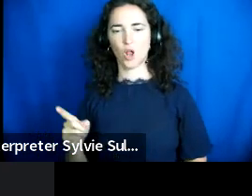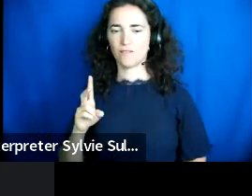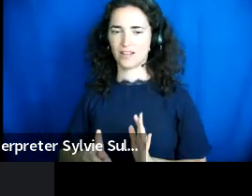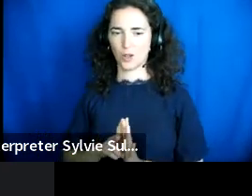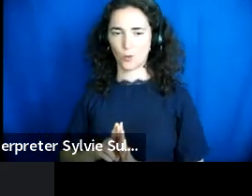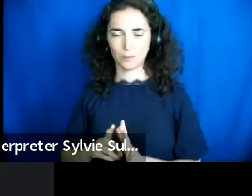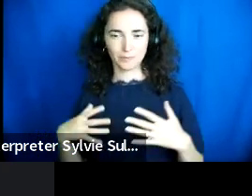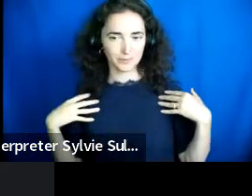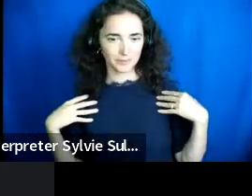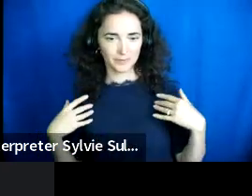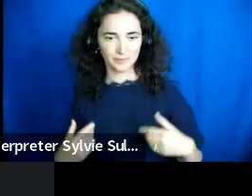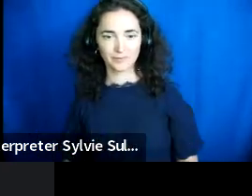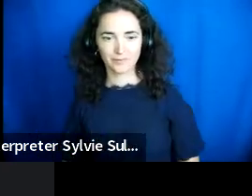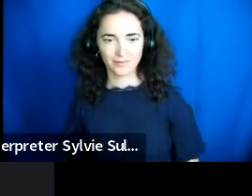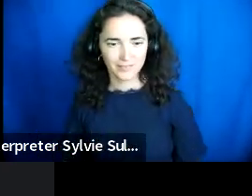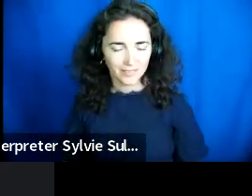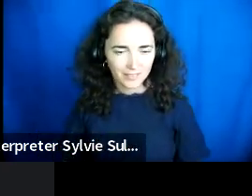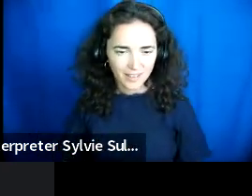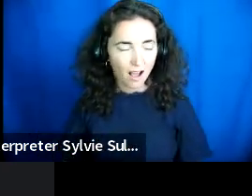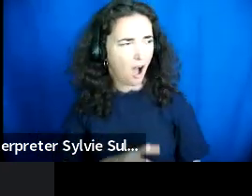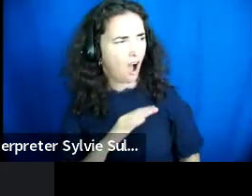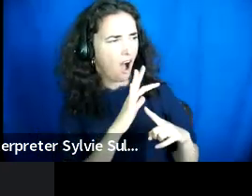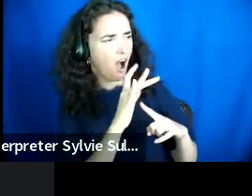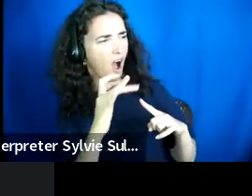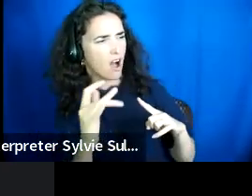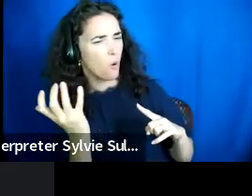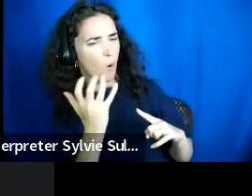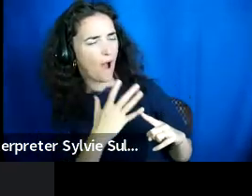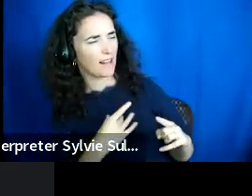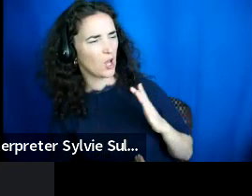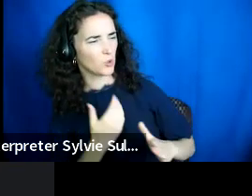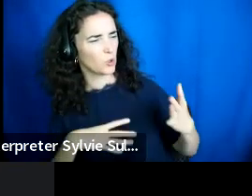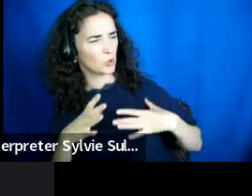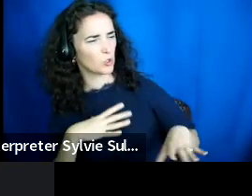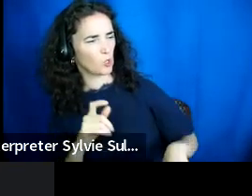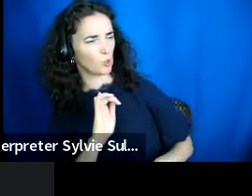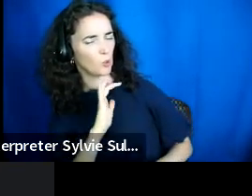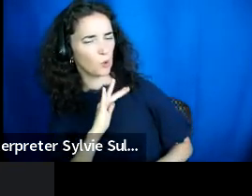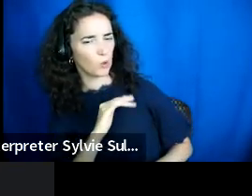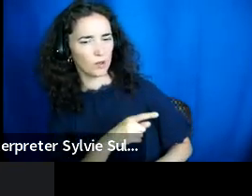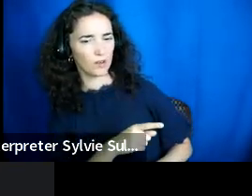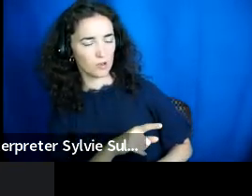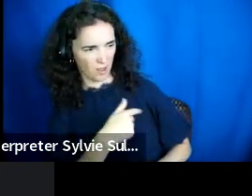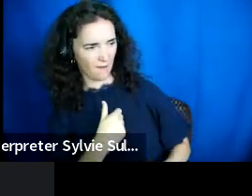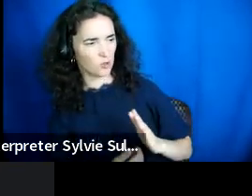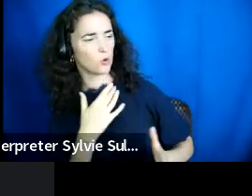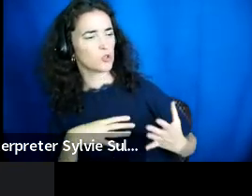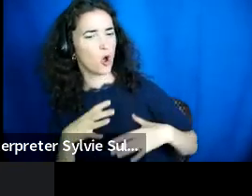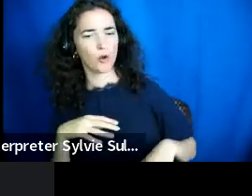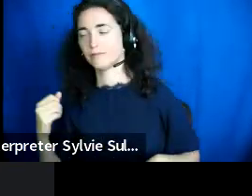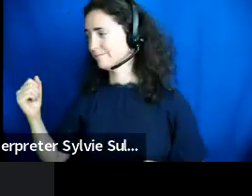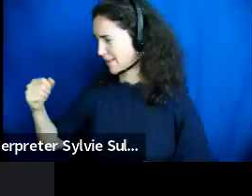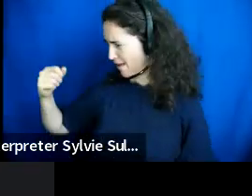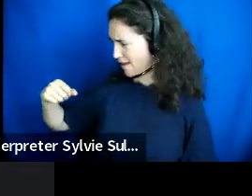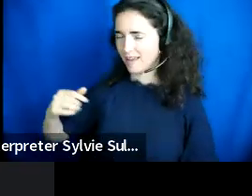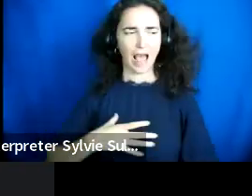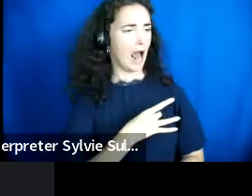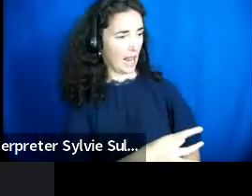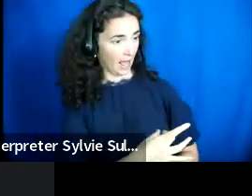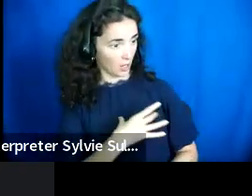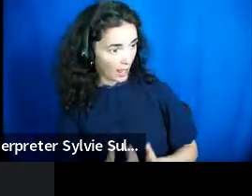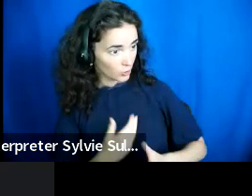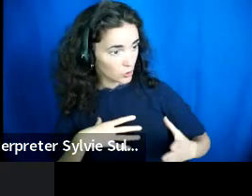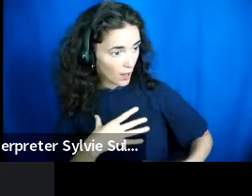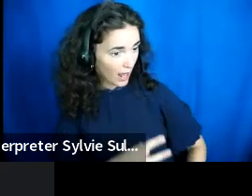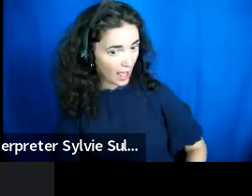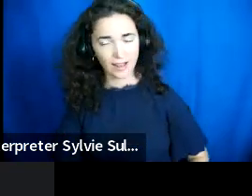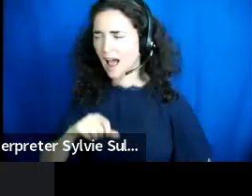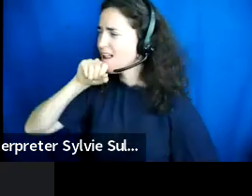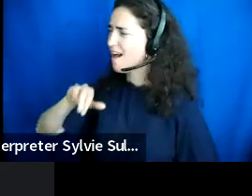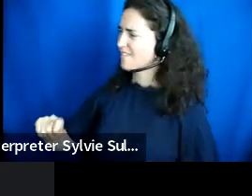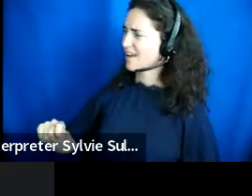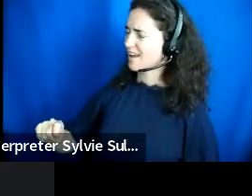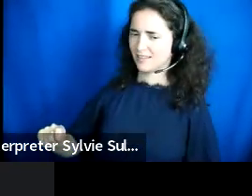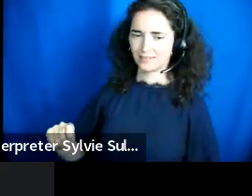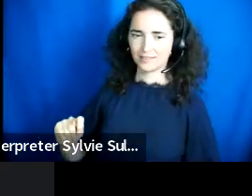Yeah, your hair in your new shirt, too you're wearing your new shirt. Yeah, I like it you like you to shirt and all trying to live awesome.